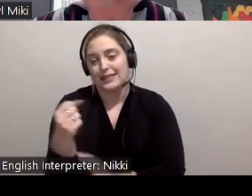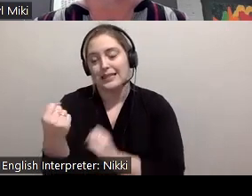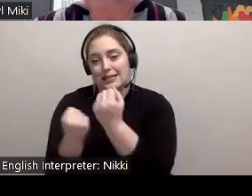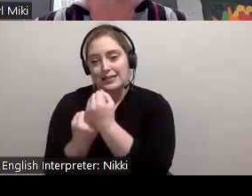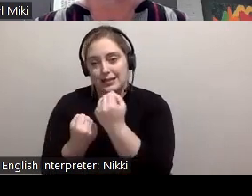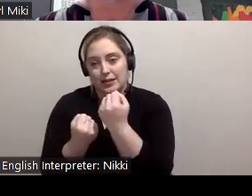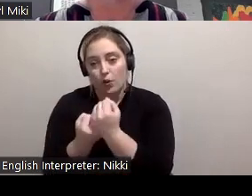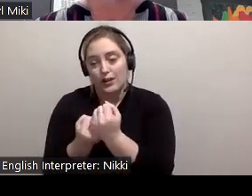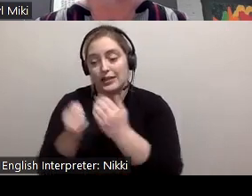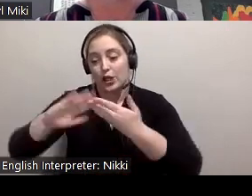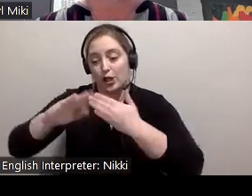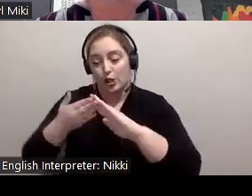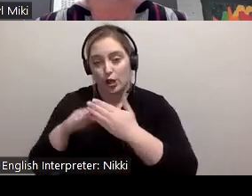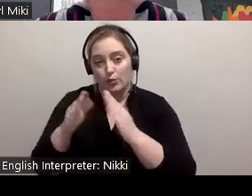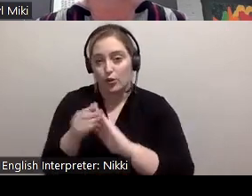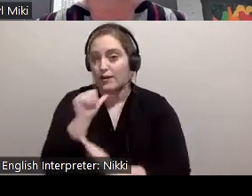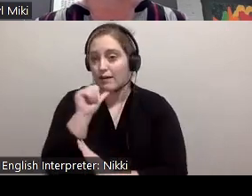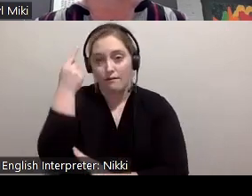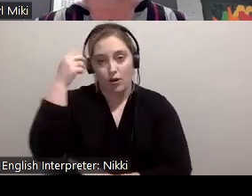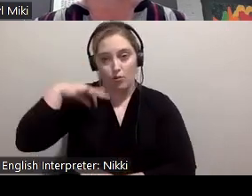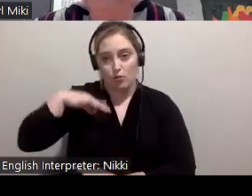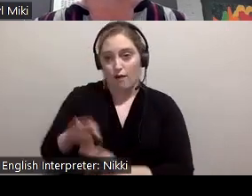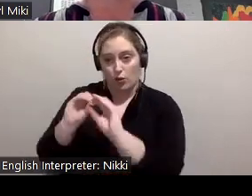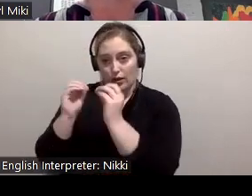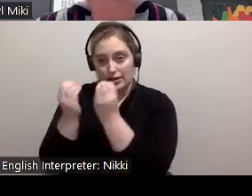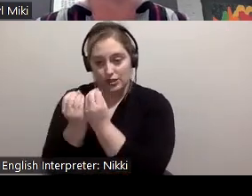community not for profit organizations to deliver their